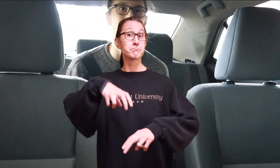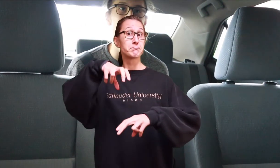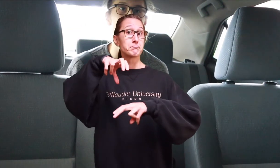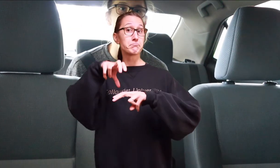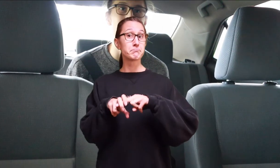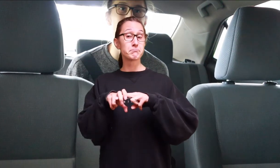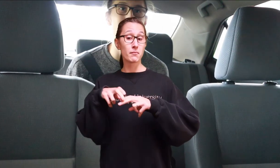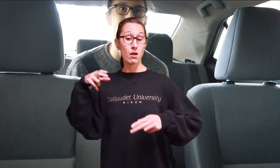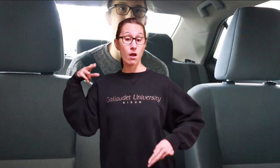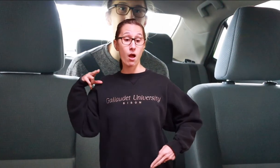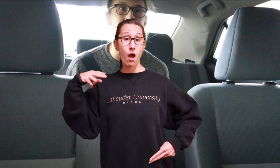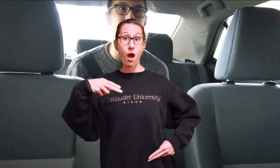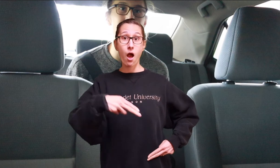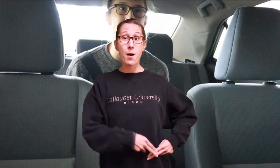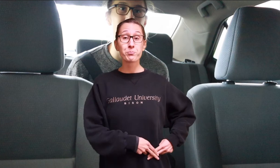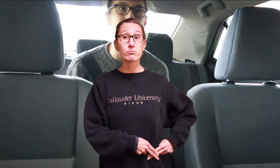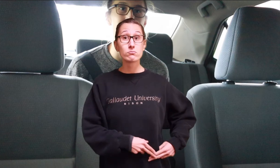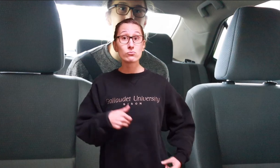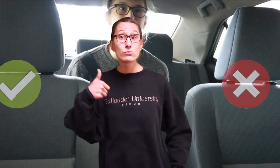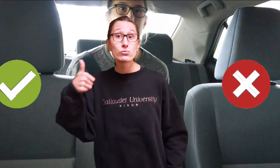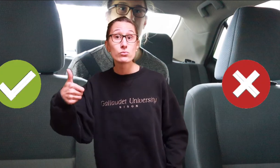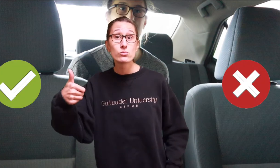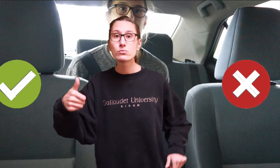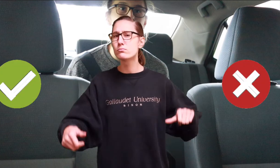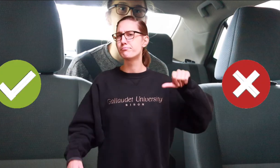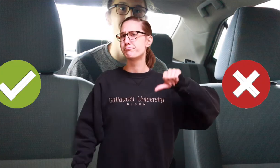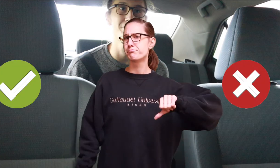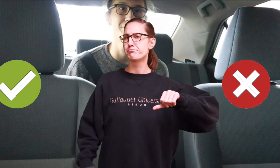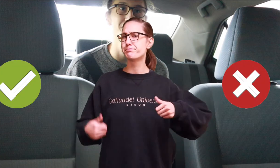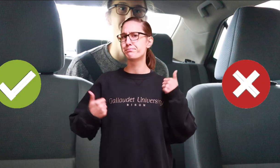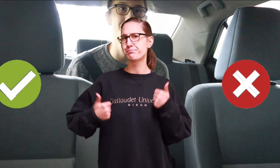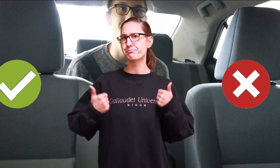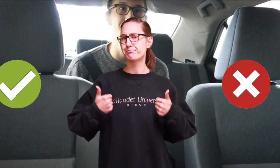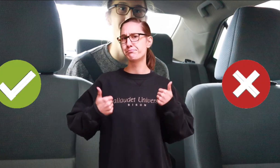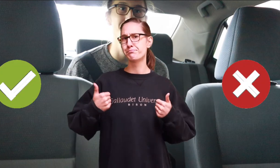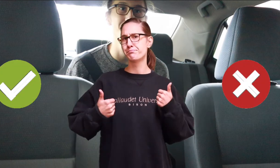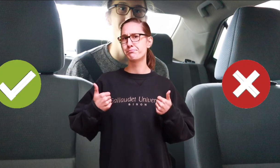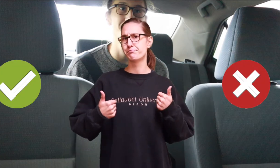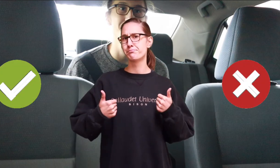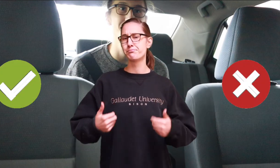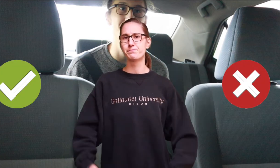Is buckling your seatbelt good or bad?